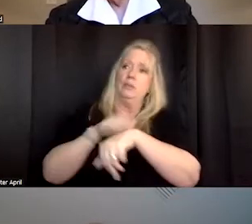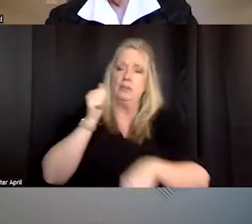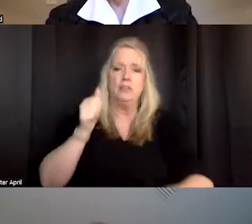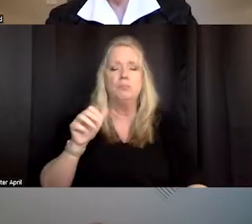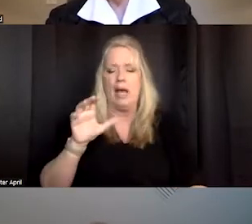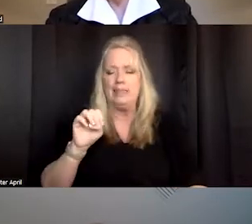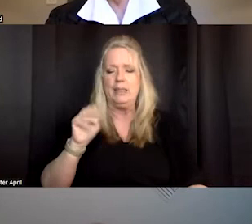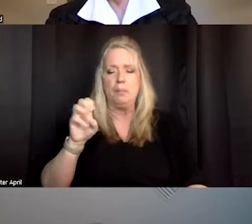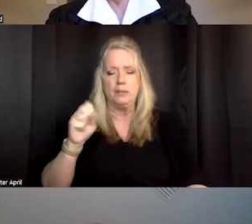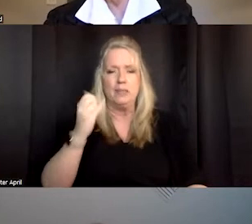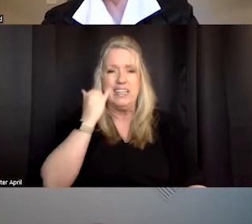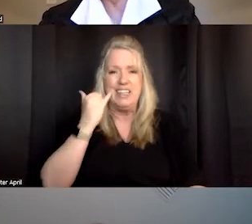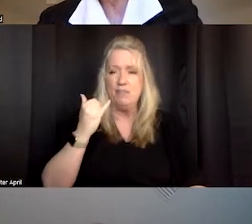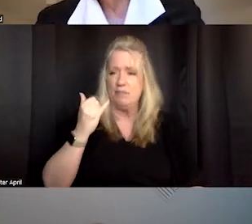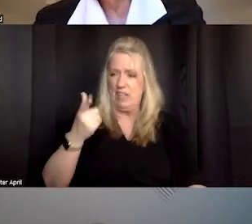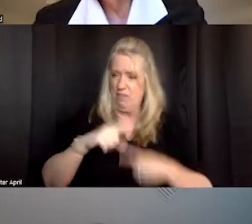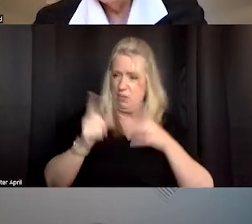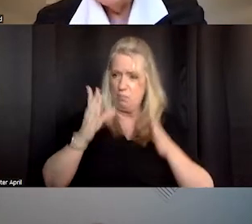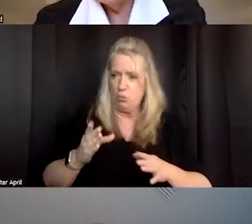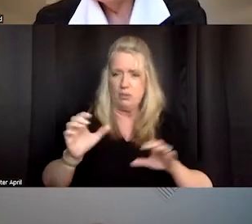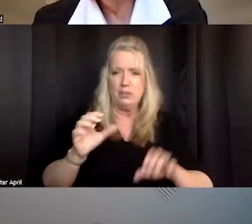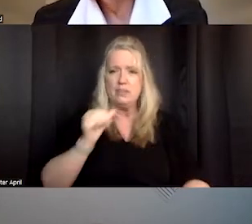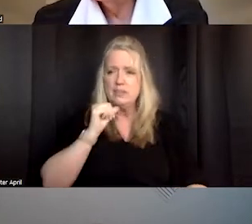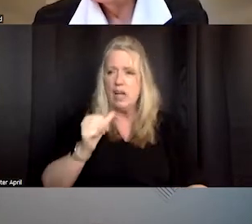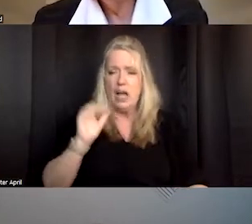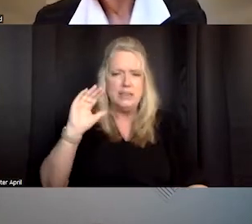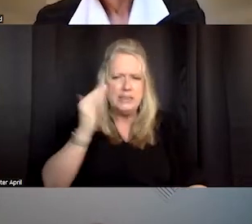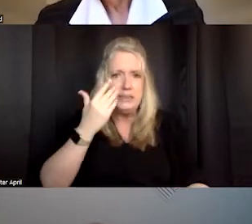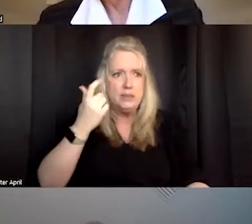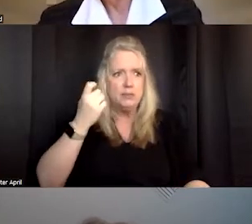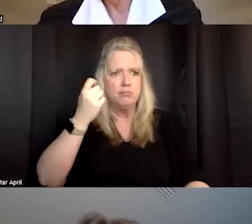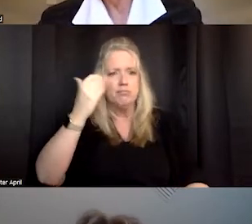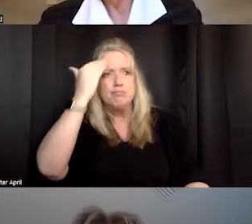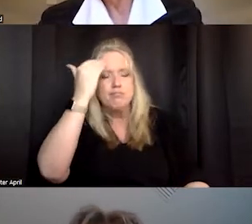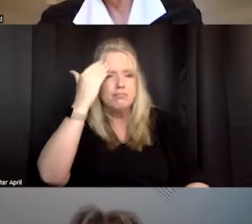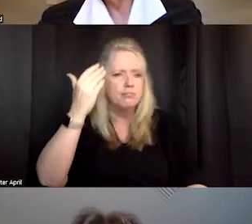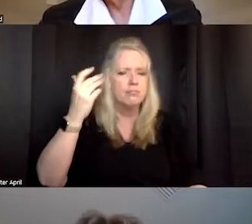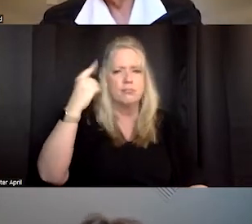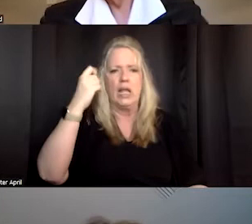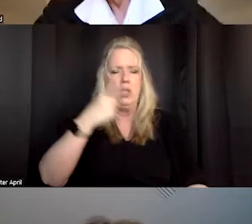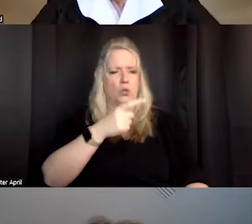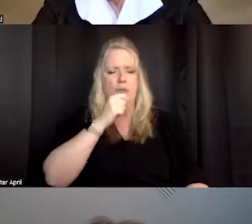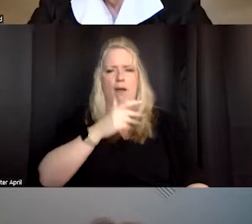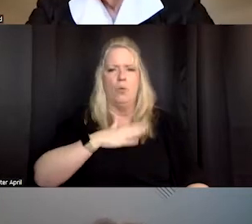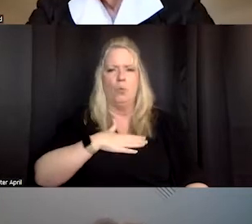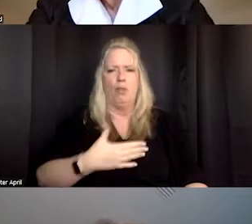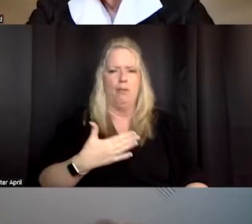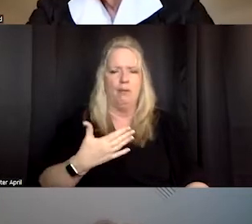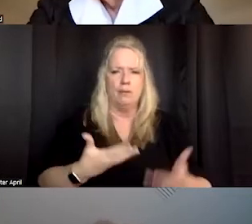IF THERE IS, AND THE PERSON DOES NOT SEEM COHERENT ENOUGH, OR IS NOT, WILLING TO CALL.